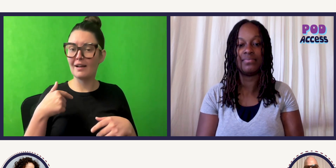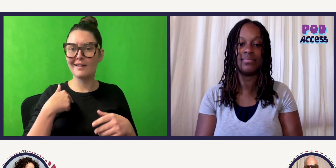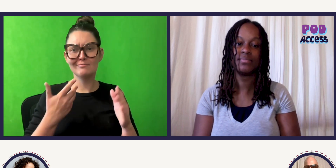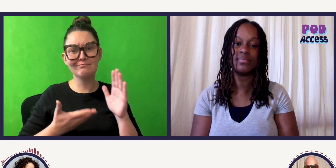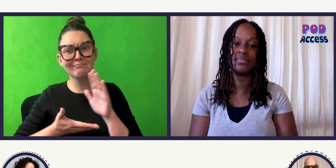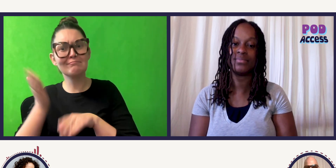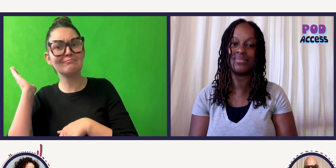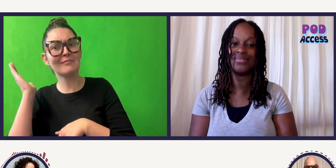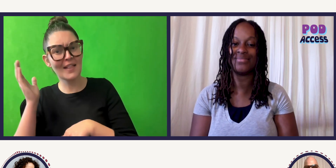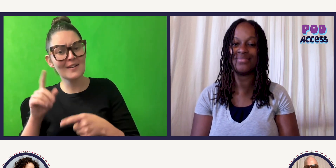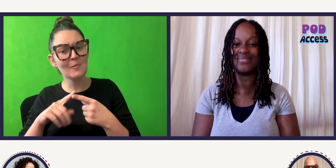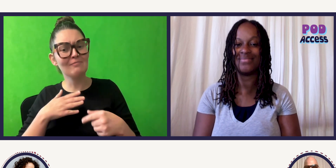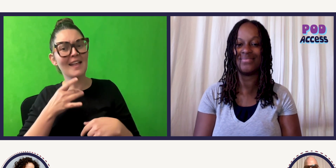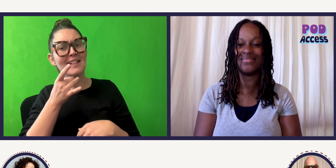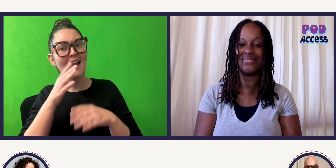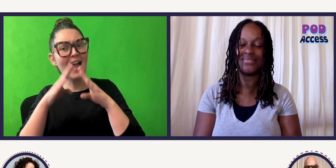I’m headed to my lighthouse this weekend.